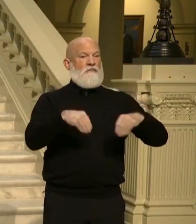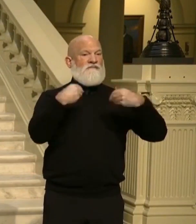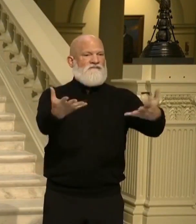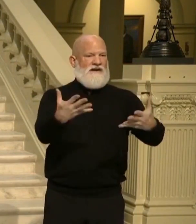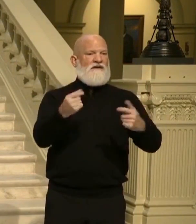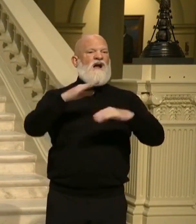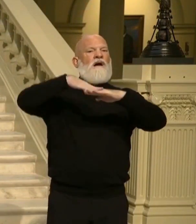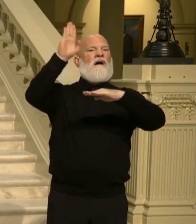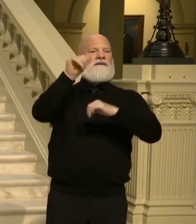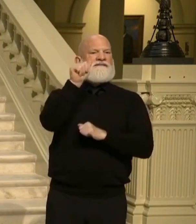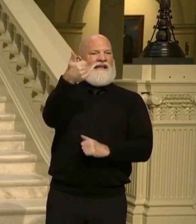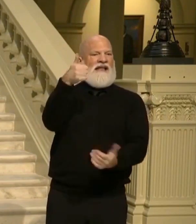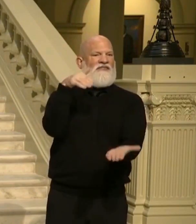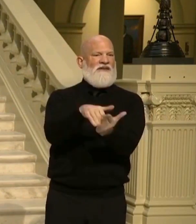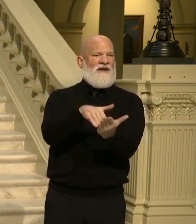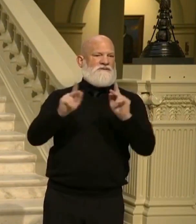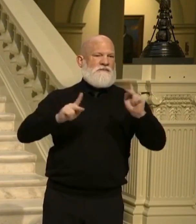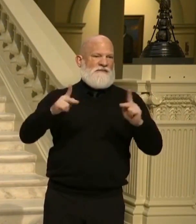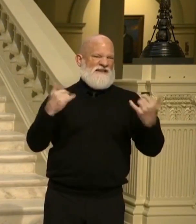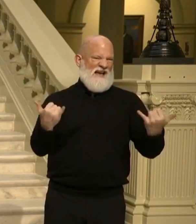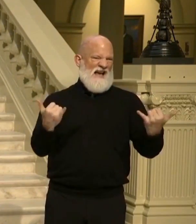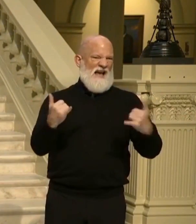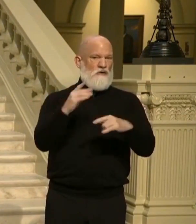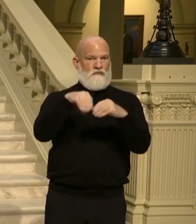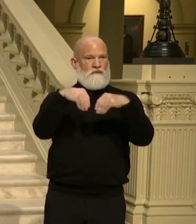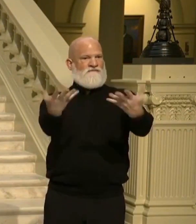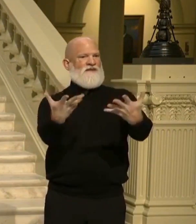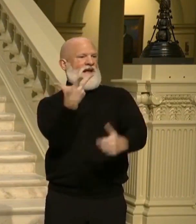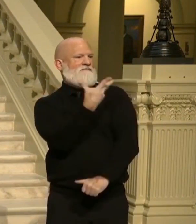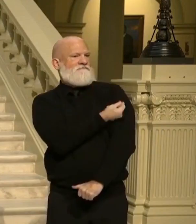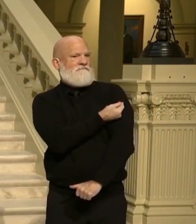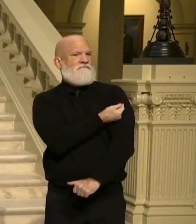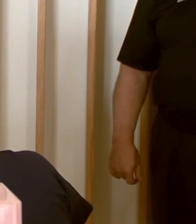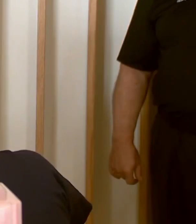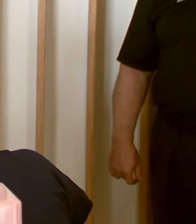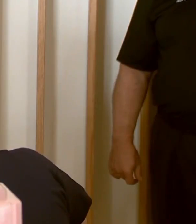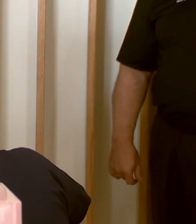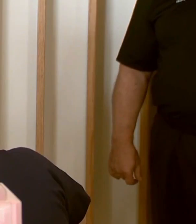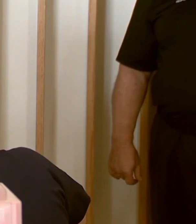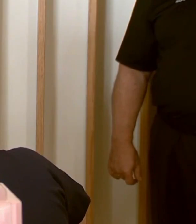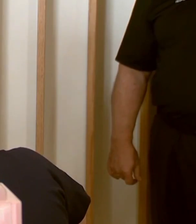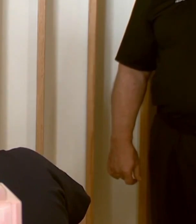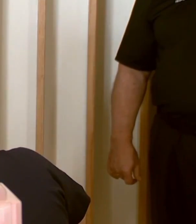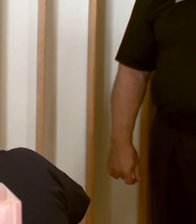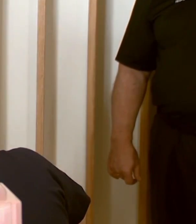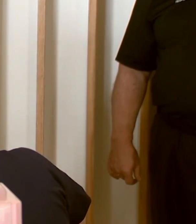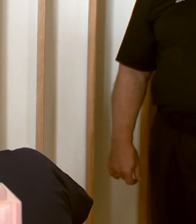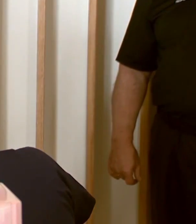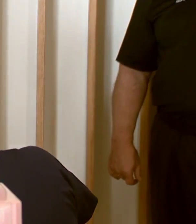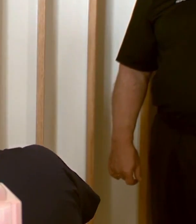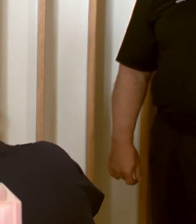GROWING THE NUMBER OF PEOPLE WHO CAN VACCINATE BY MORE THAN 10,000 TAKES US ONE STEP